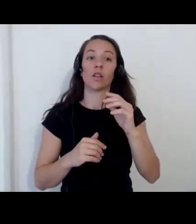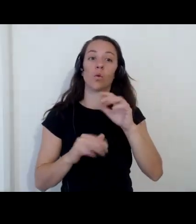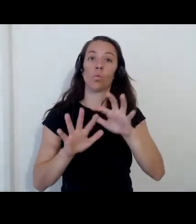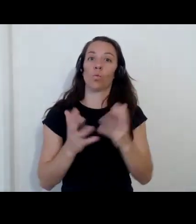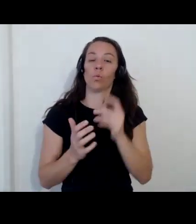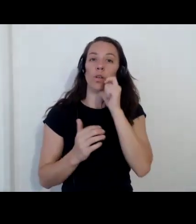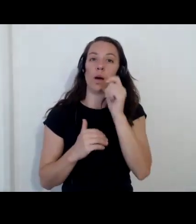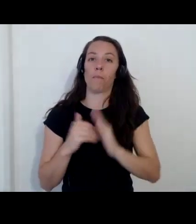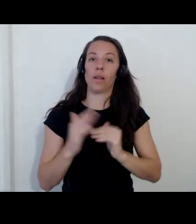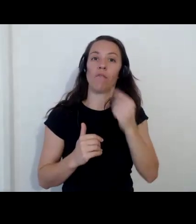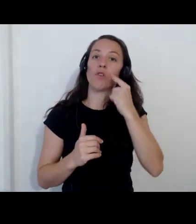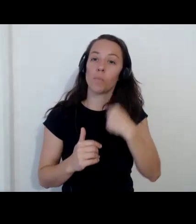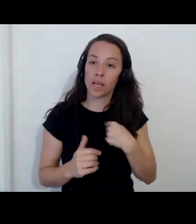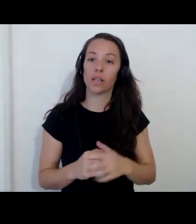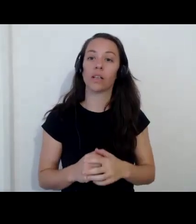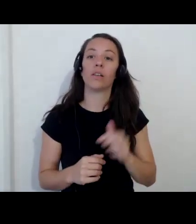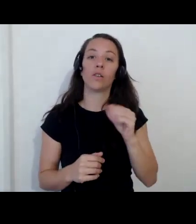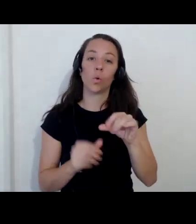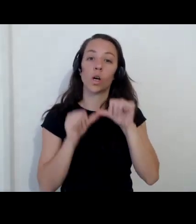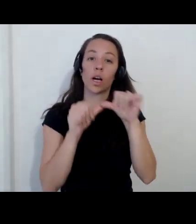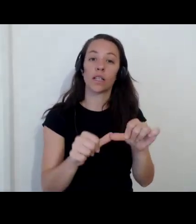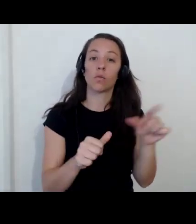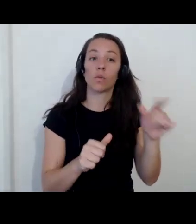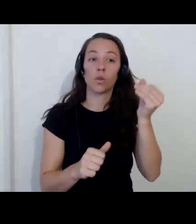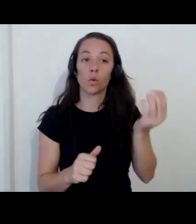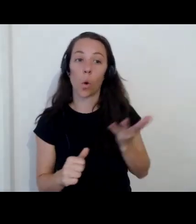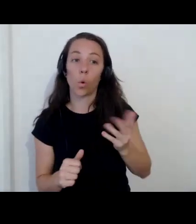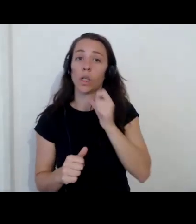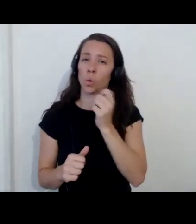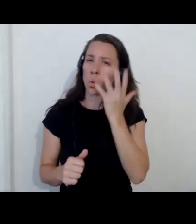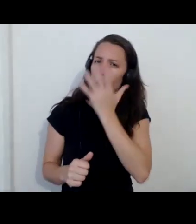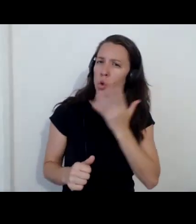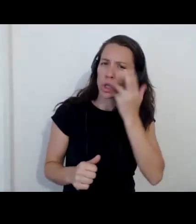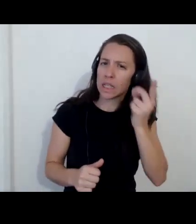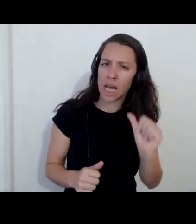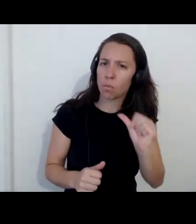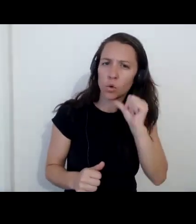I would constantly be told that I didn't look Disabled and when I needed a seat on the bus